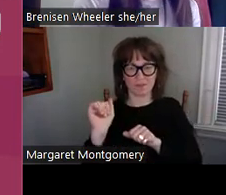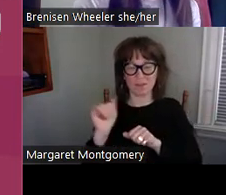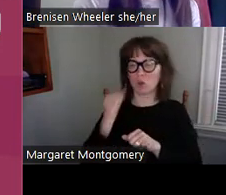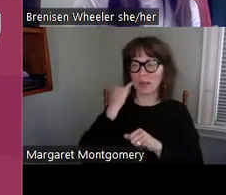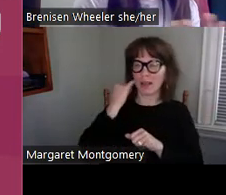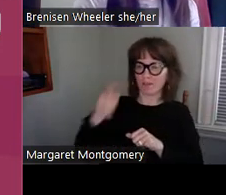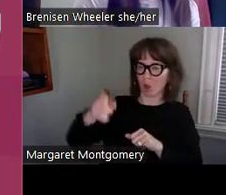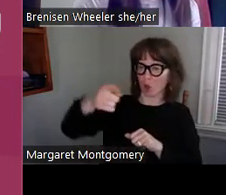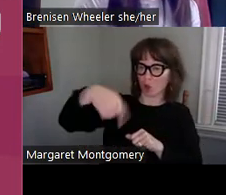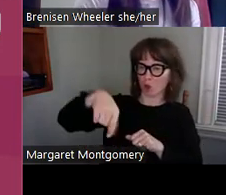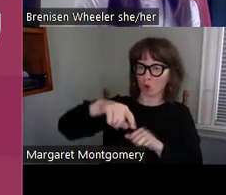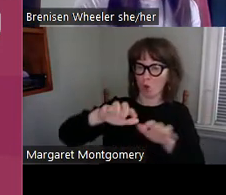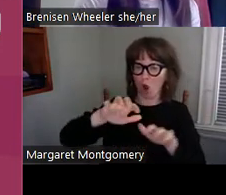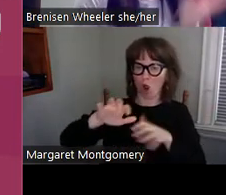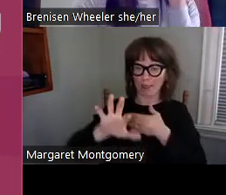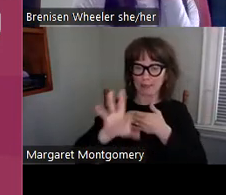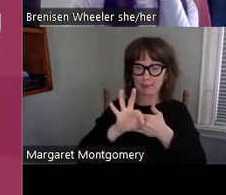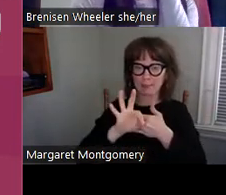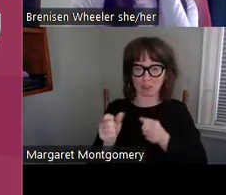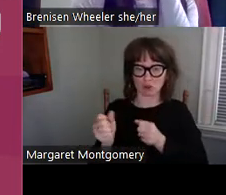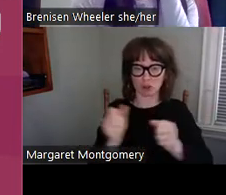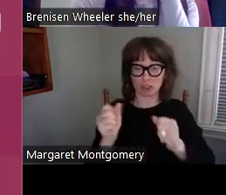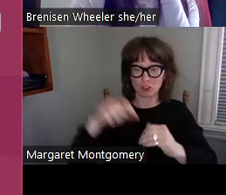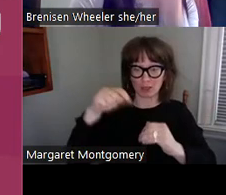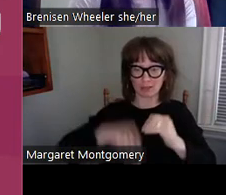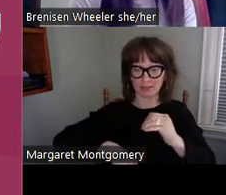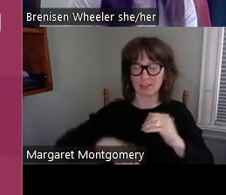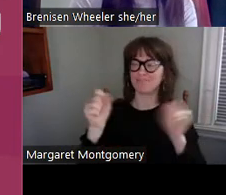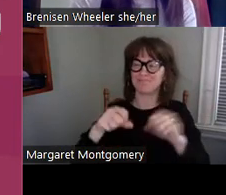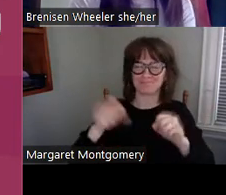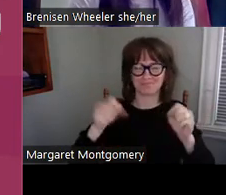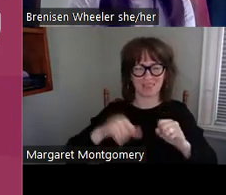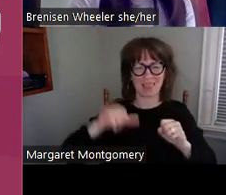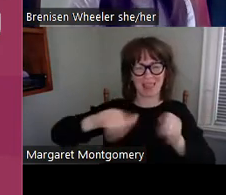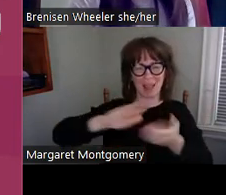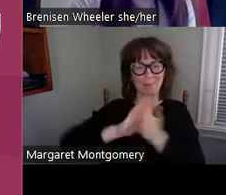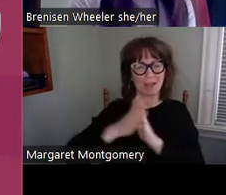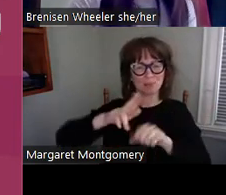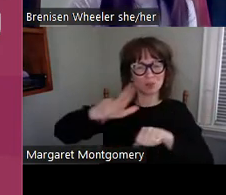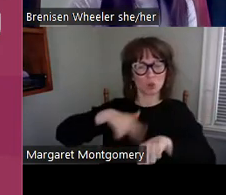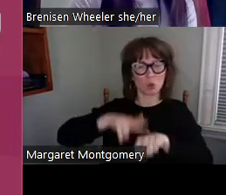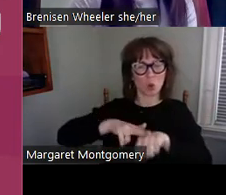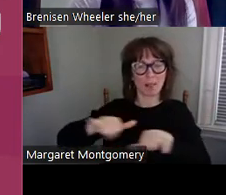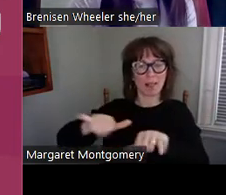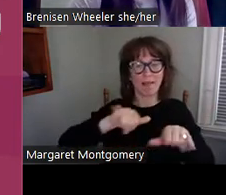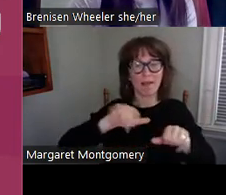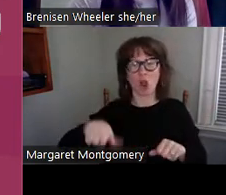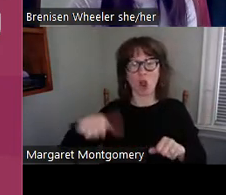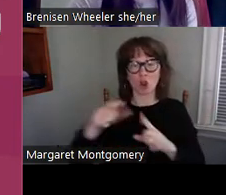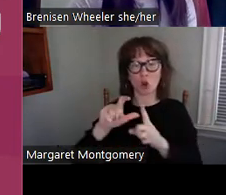12:35:01 Yet something that's really normalized you can put that in the chat, too. 12:35:04 I know a lot of people might think of love bombing that's been a term that Gains